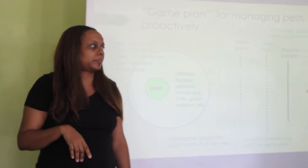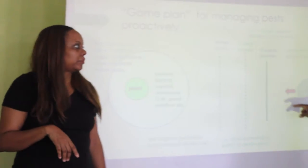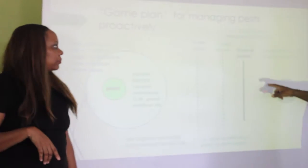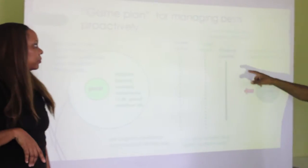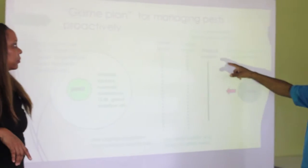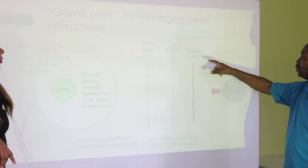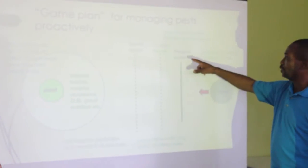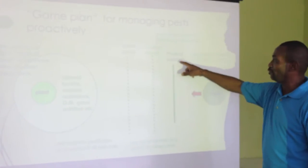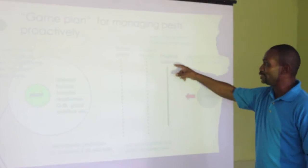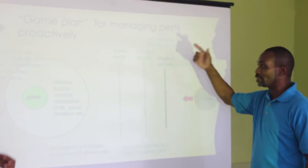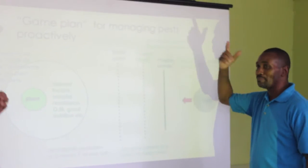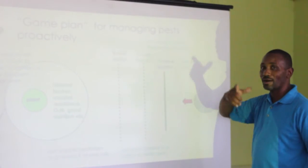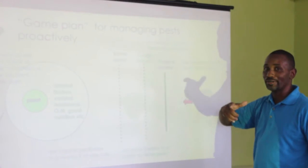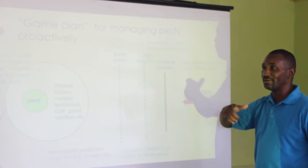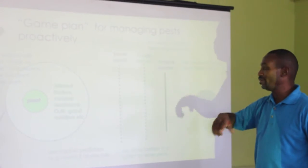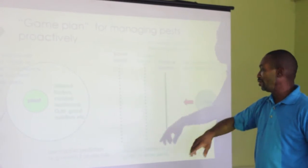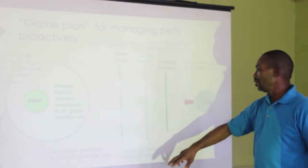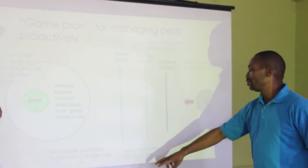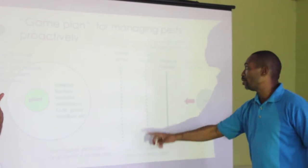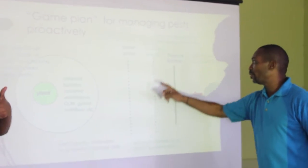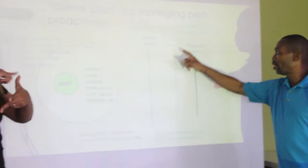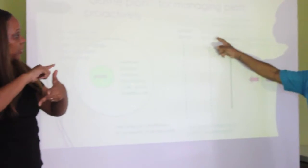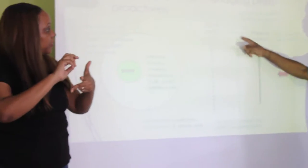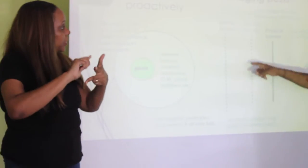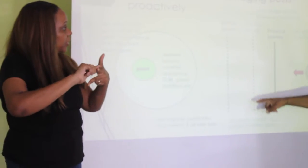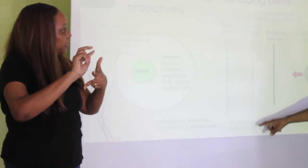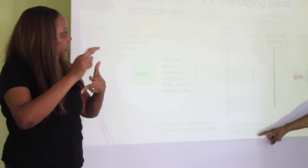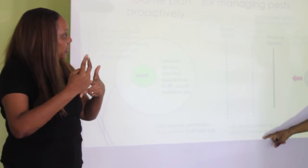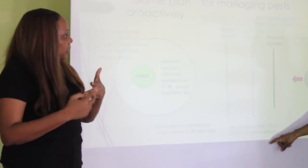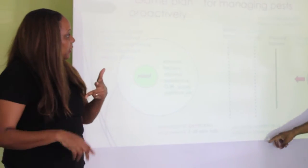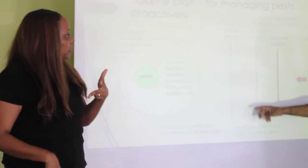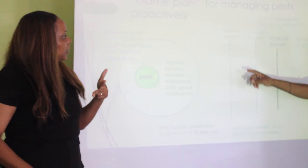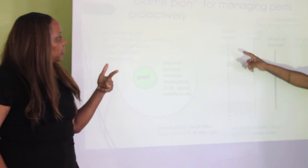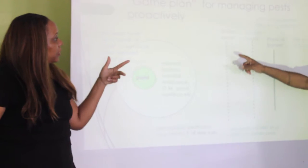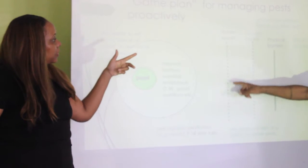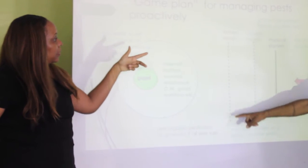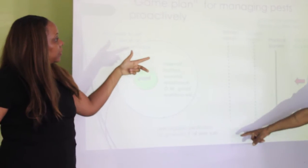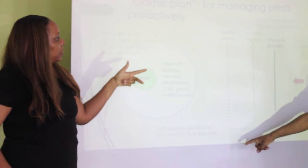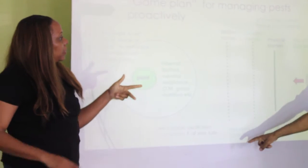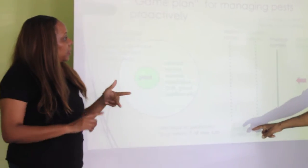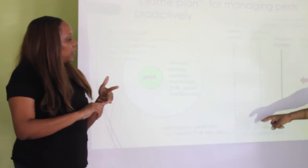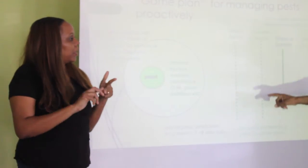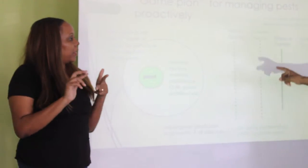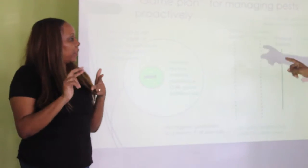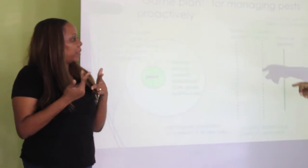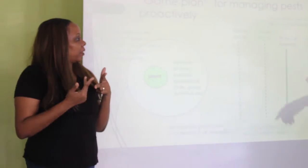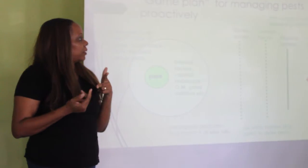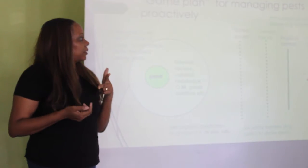so we have the physical barrier then we have our guardian frames and then we have the other barrier